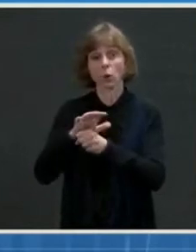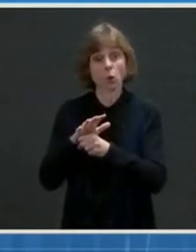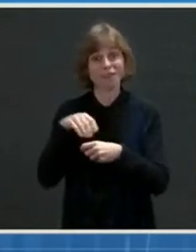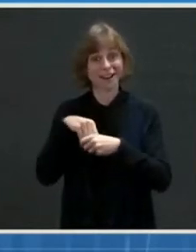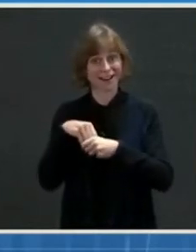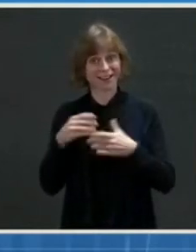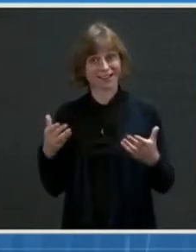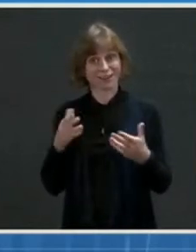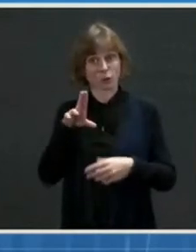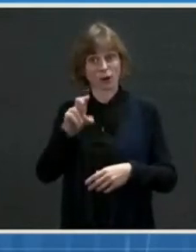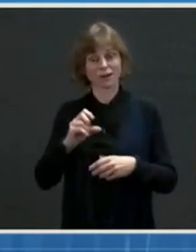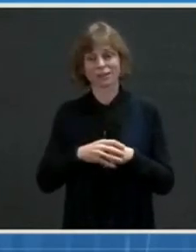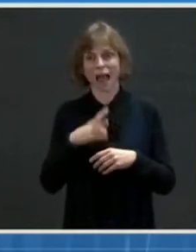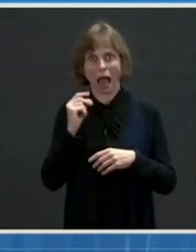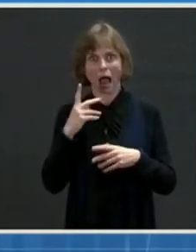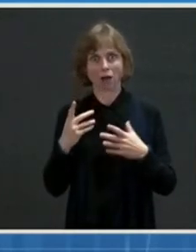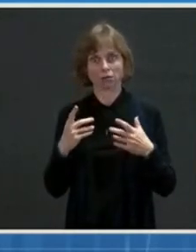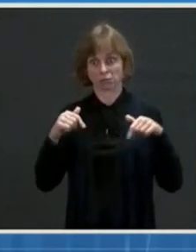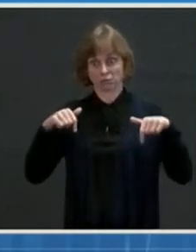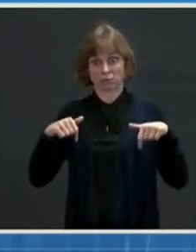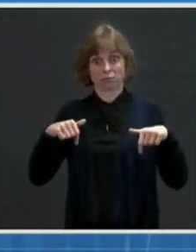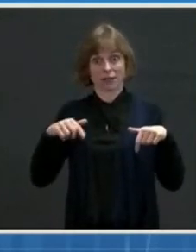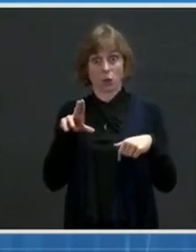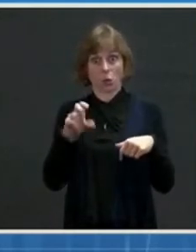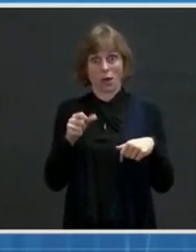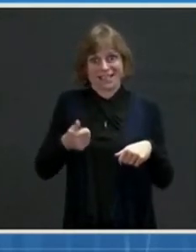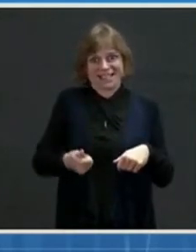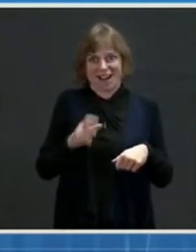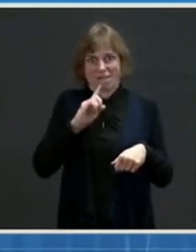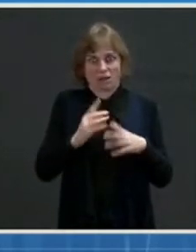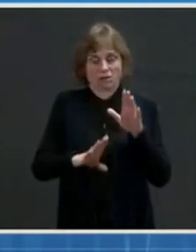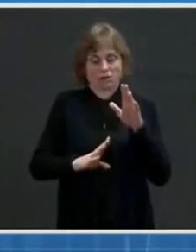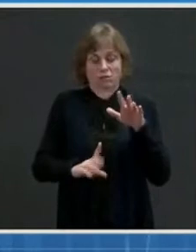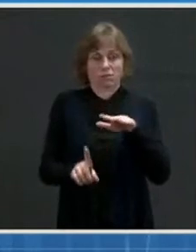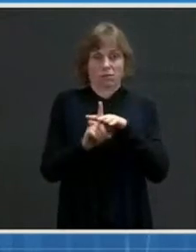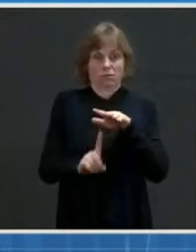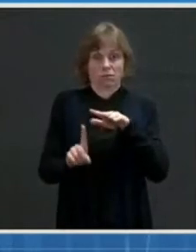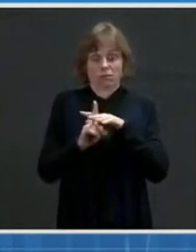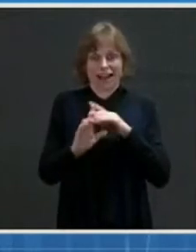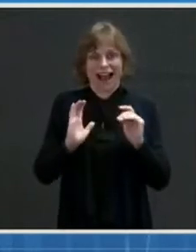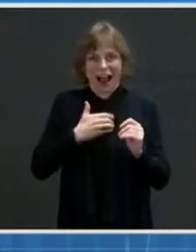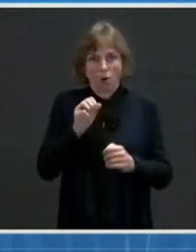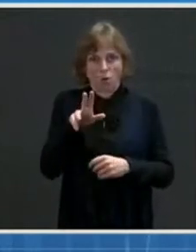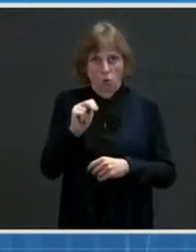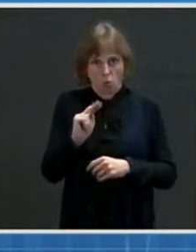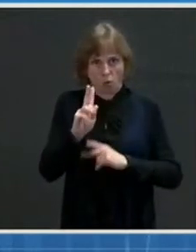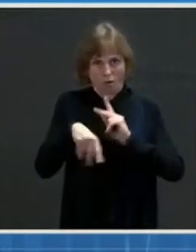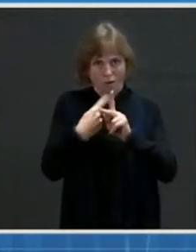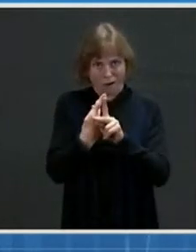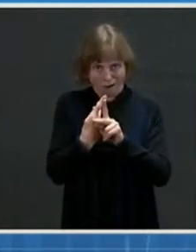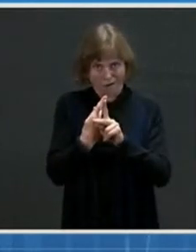SOUTH AFRICAN VARIANT IN OUR NATION, AND WE ARE EVEN HAVING THE EVOLUTION OF VARIANTS